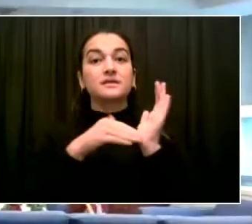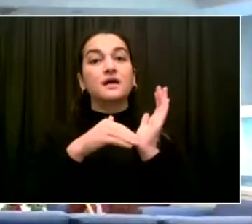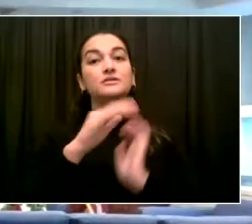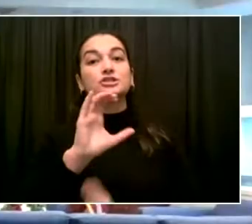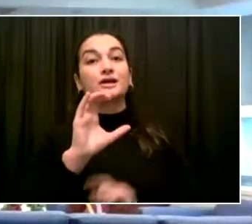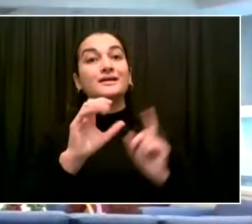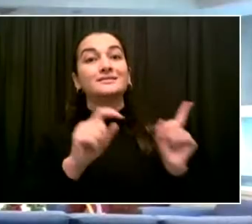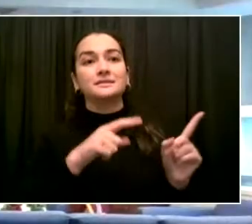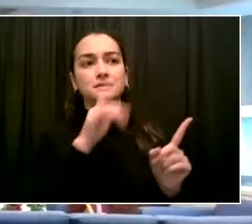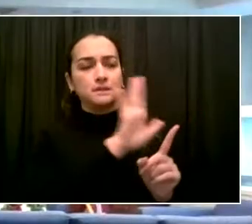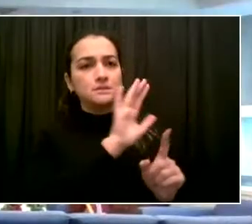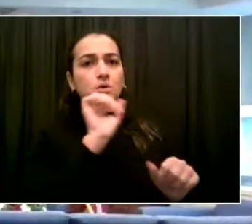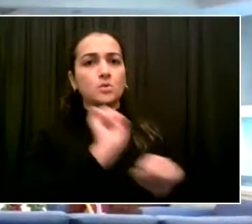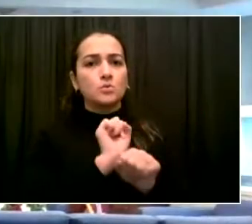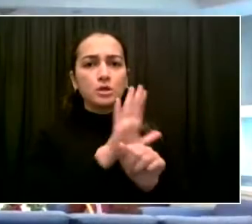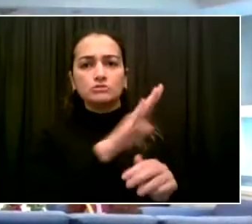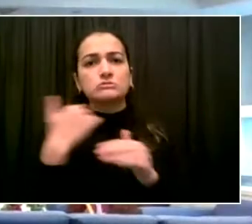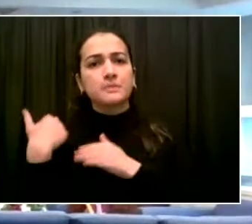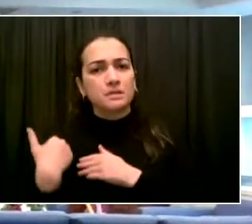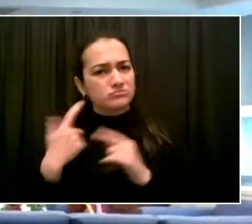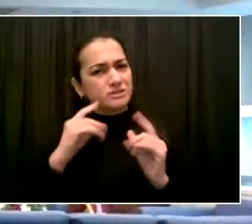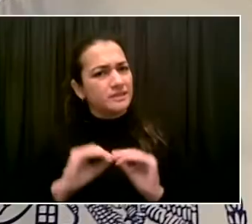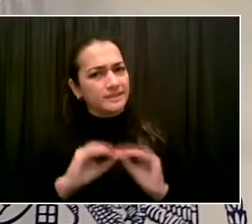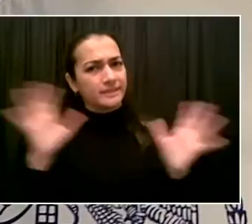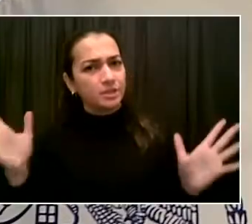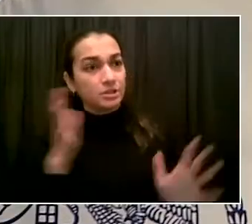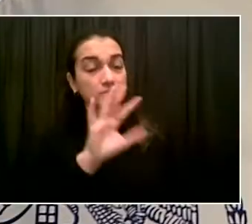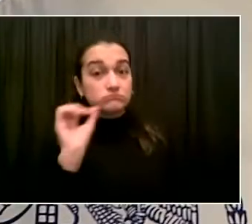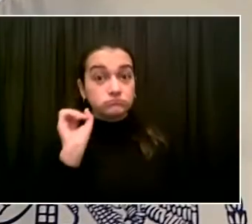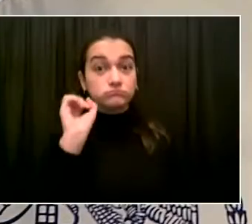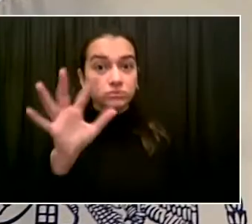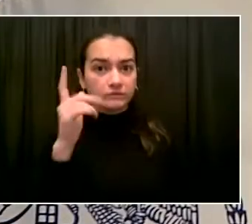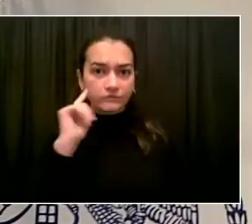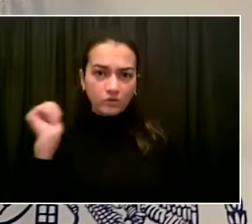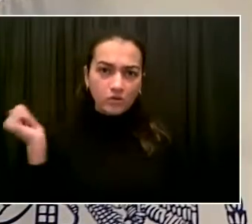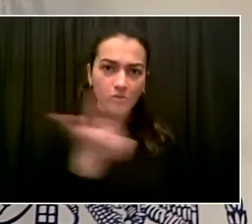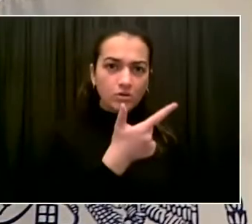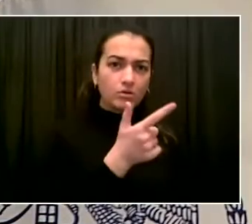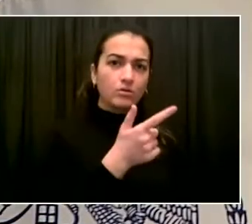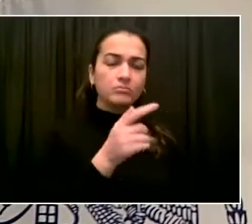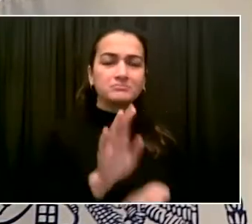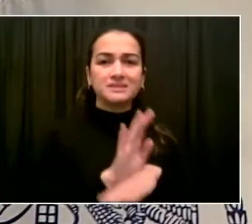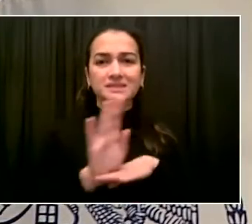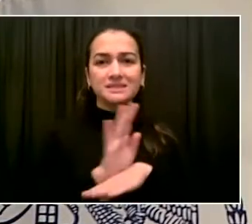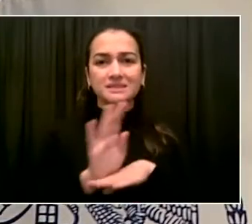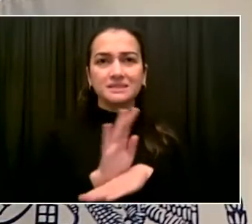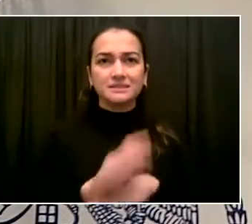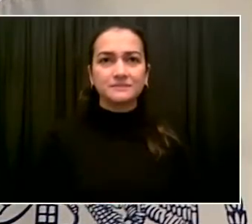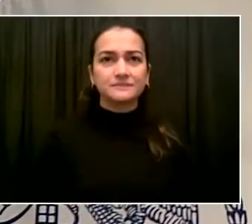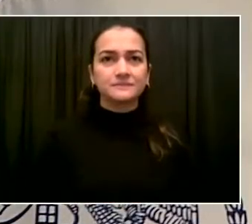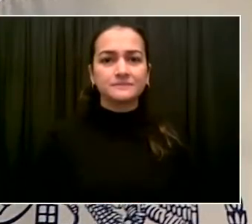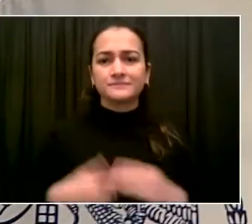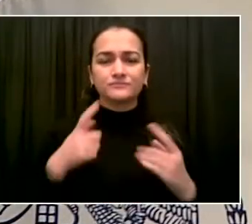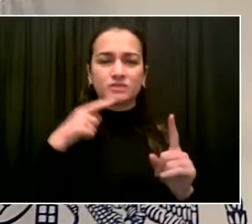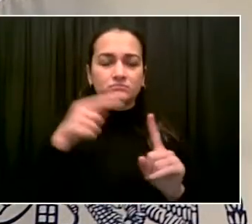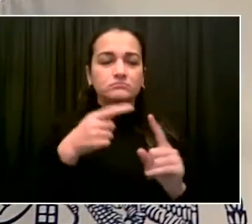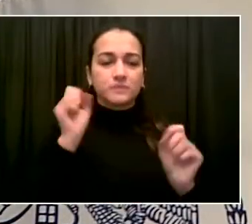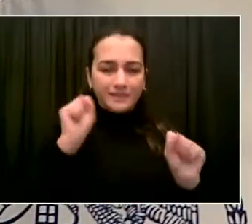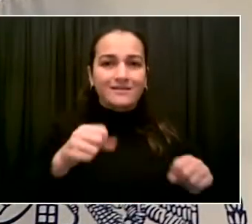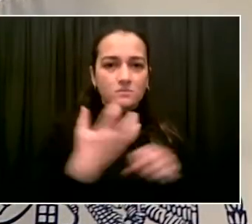DR. CHOKSHI HAS THE AUTHORITY TO ISSUE THIS MANDATE AND THE NATURE OF THIS MAKES IT DEFENSIBLE.